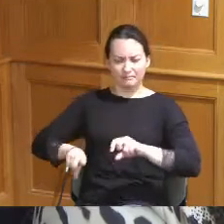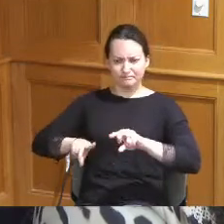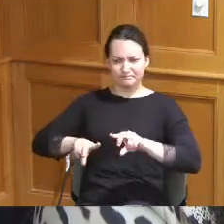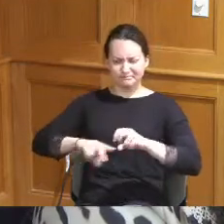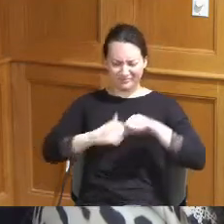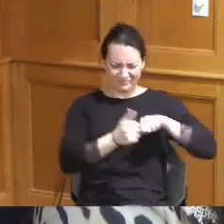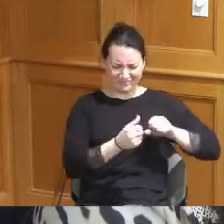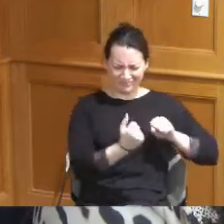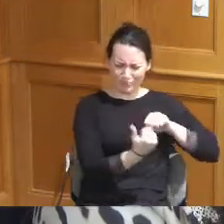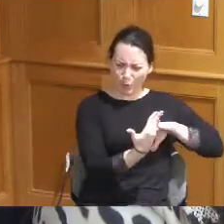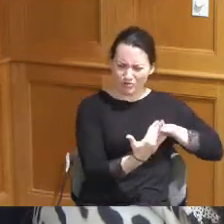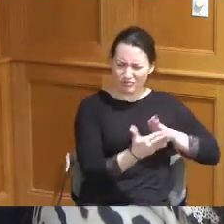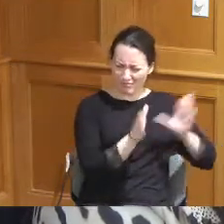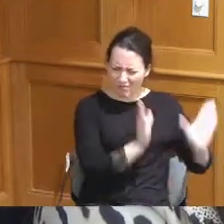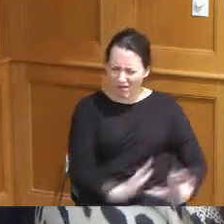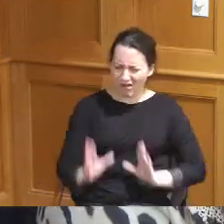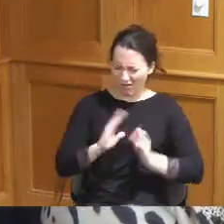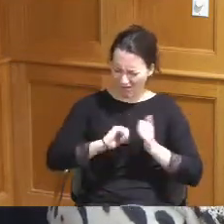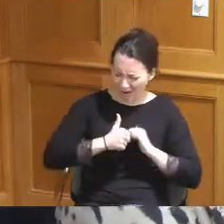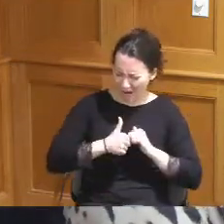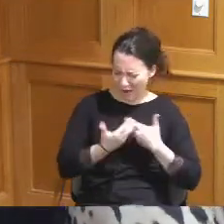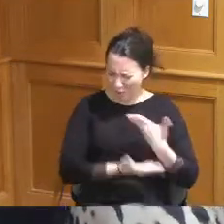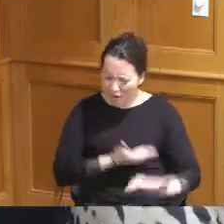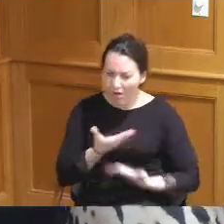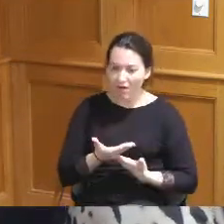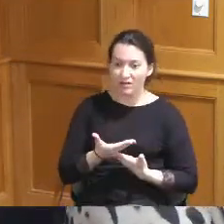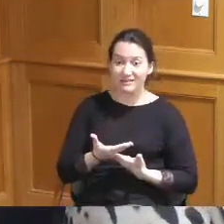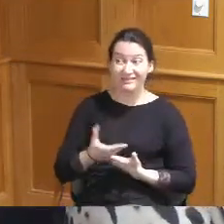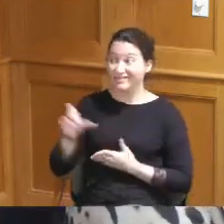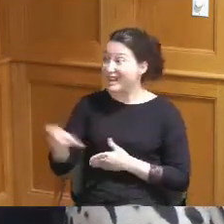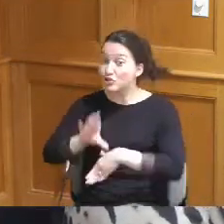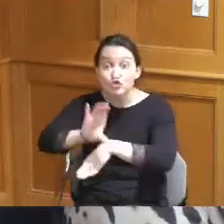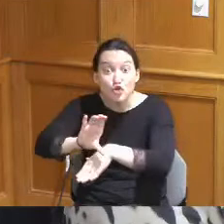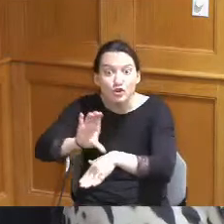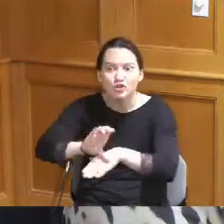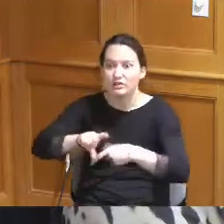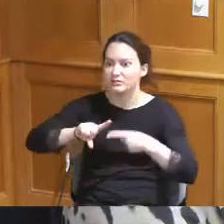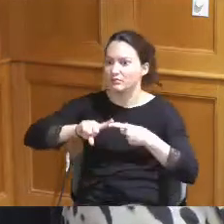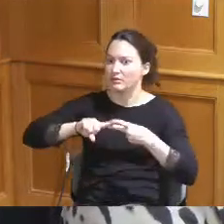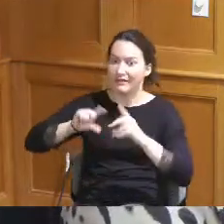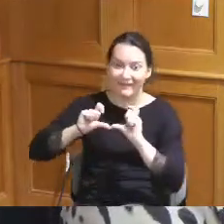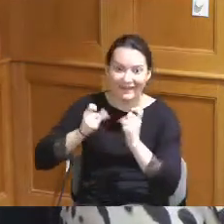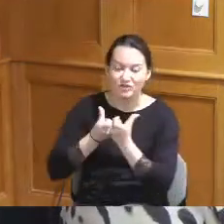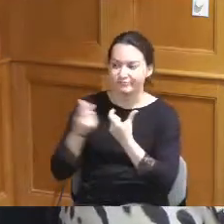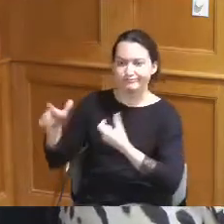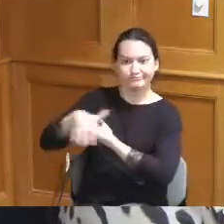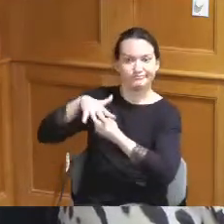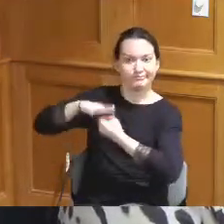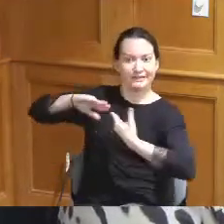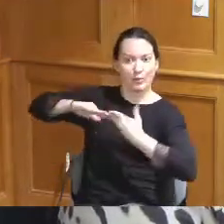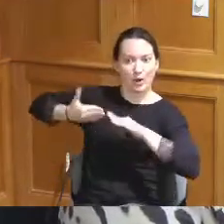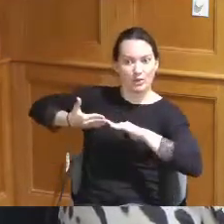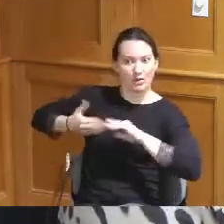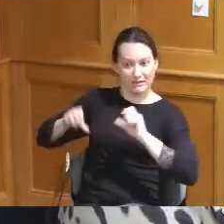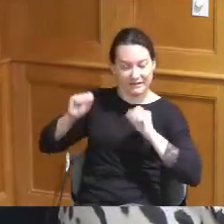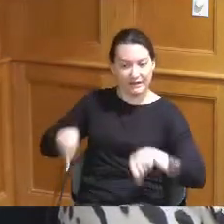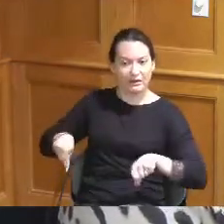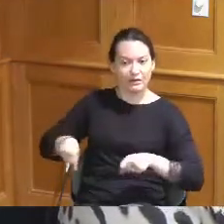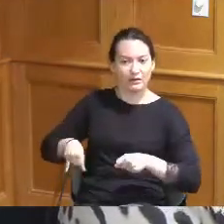strategy is there any churches or agencies down in the downtown area that can cut that line in